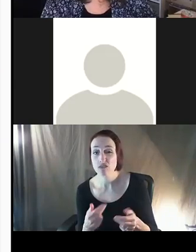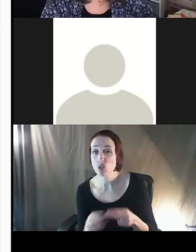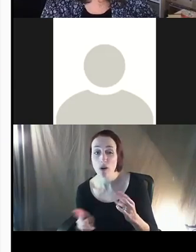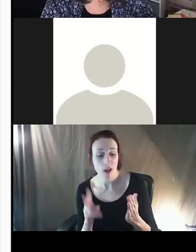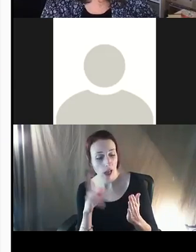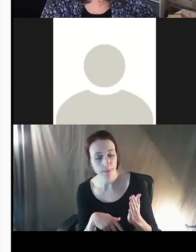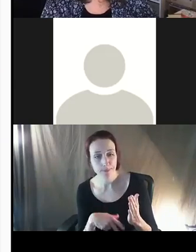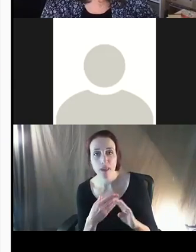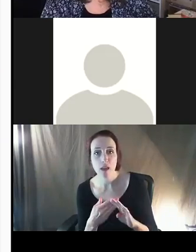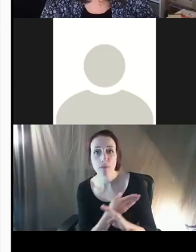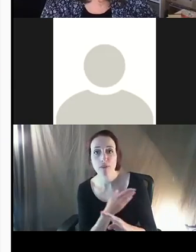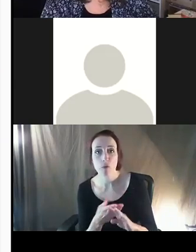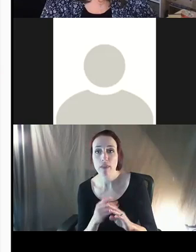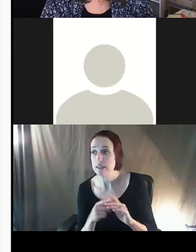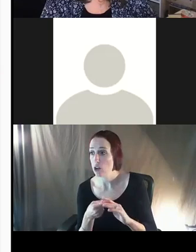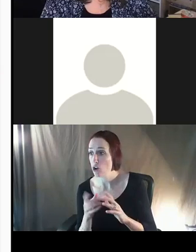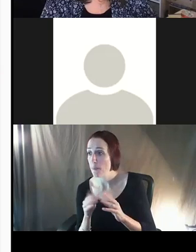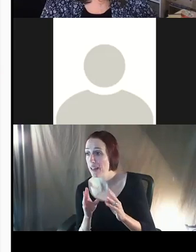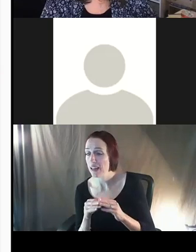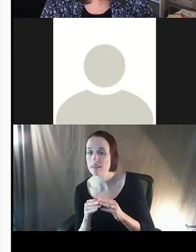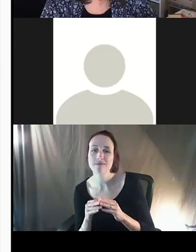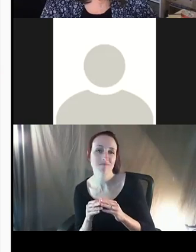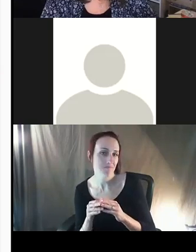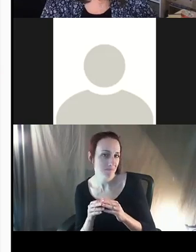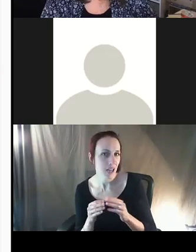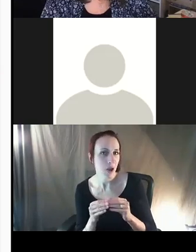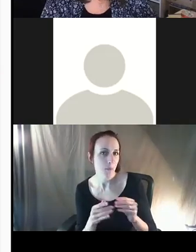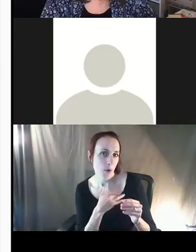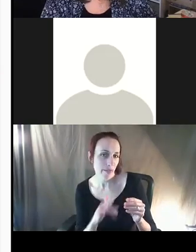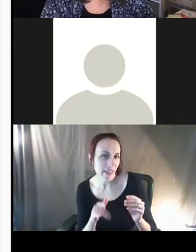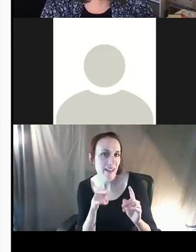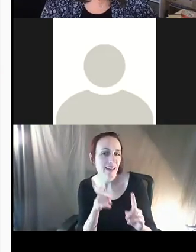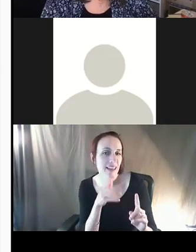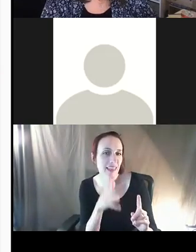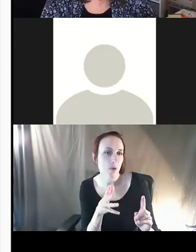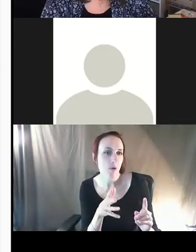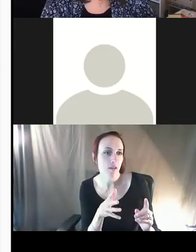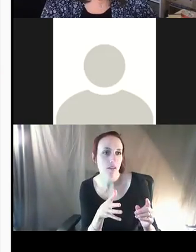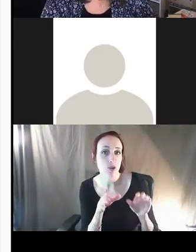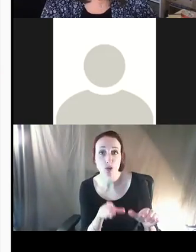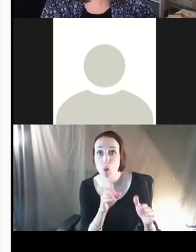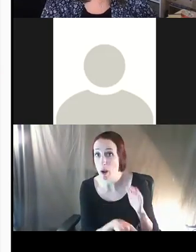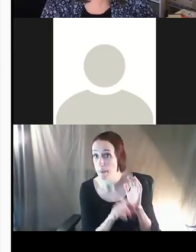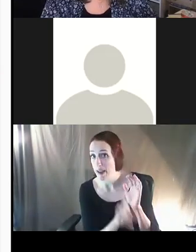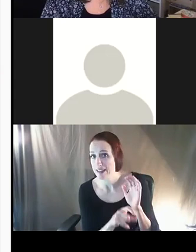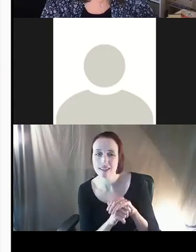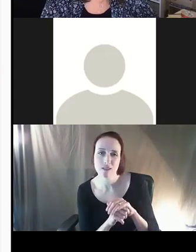jump into a meeting, the more likely I will get them to complete a task or respond, if that